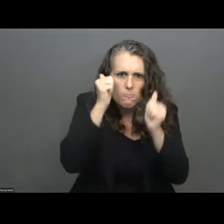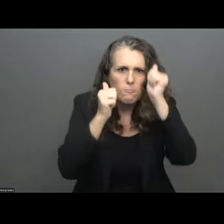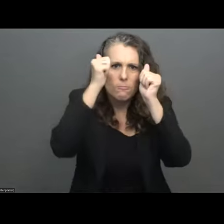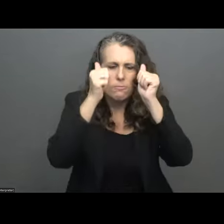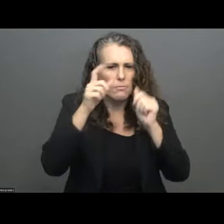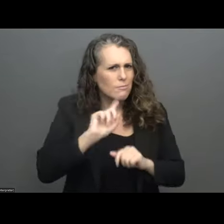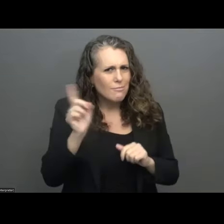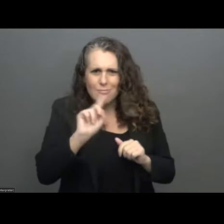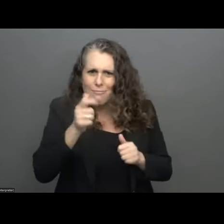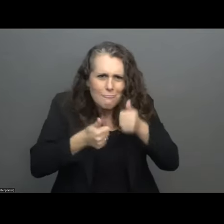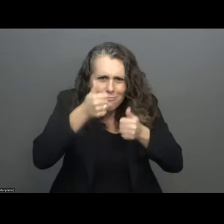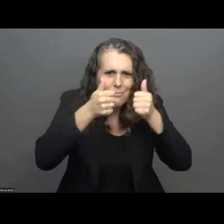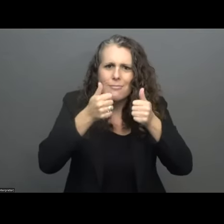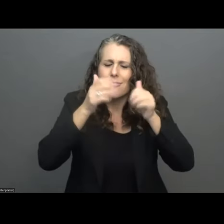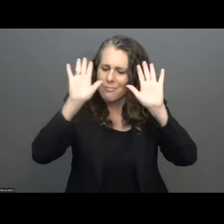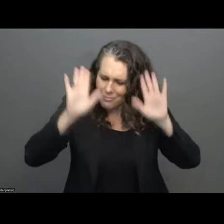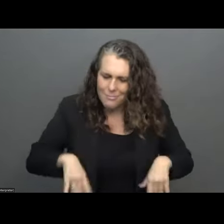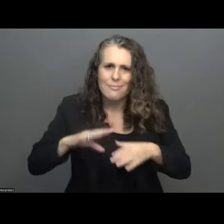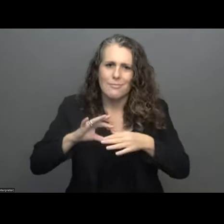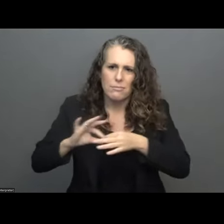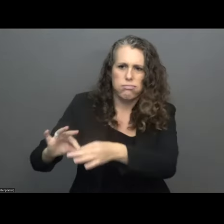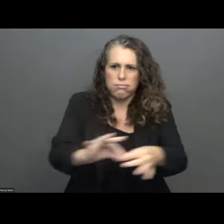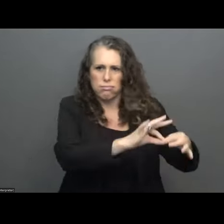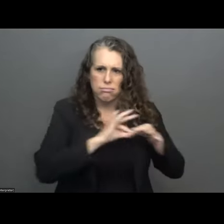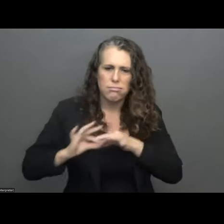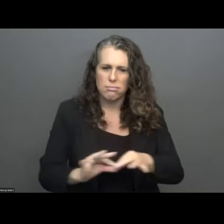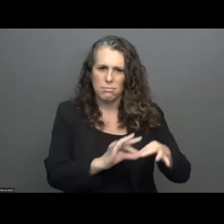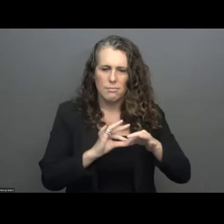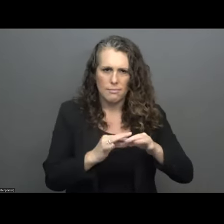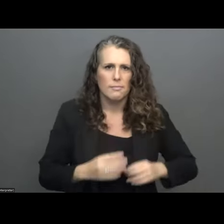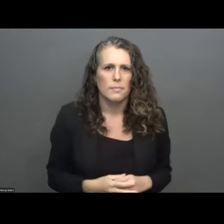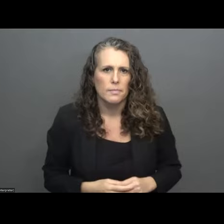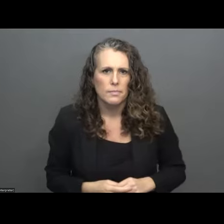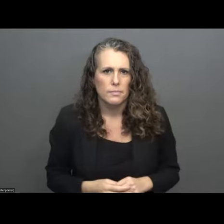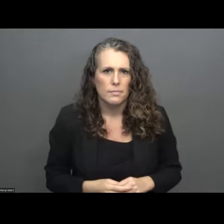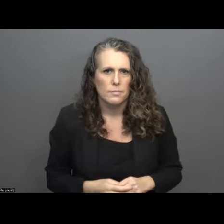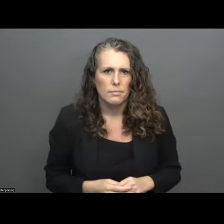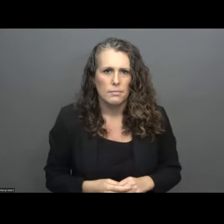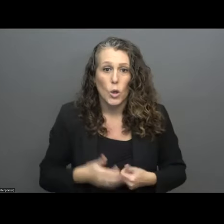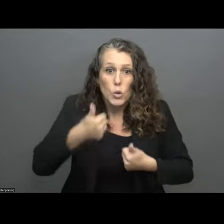and I welcome the discussions today about how we can come together and all mutually